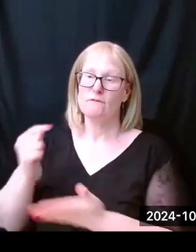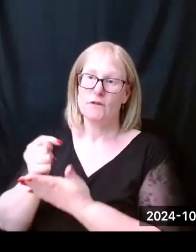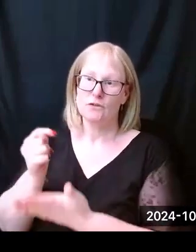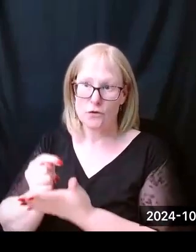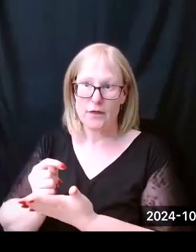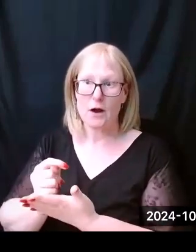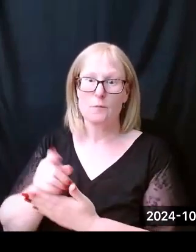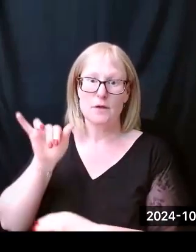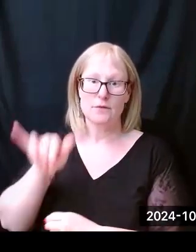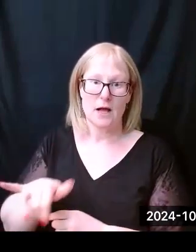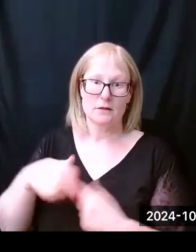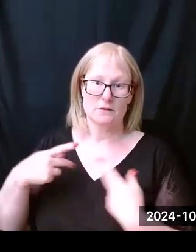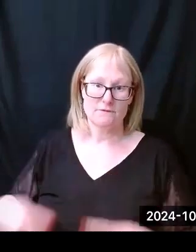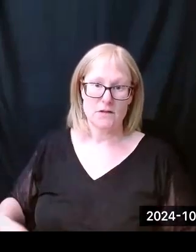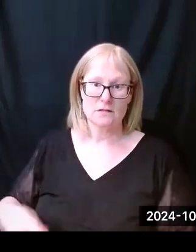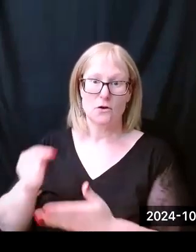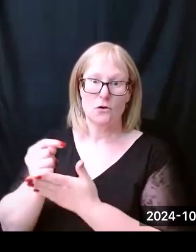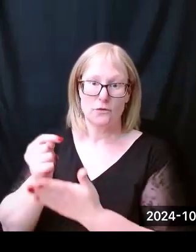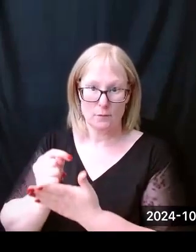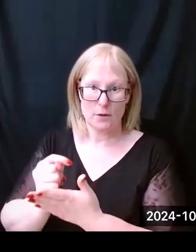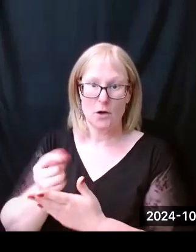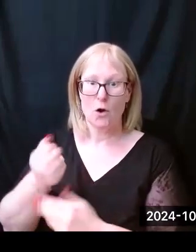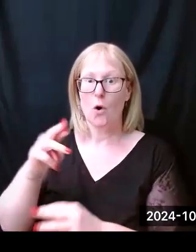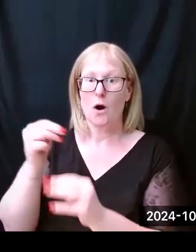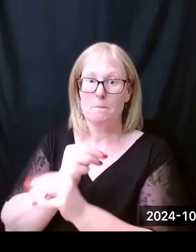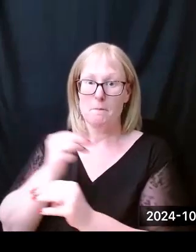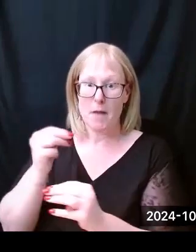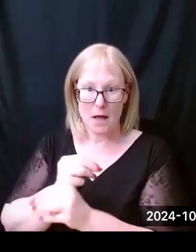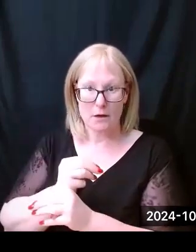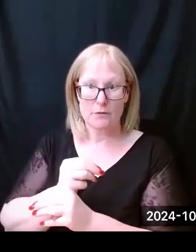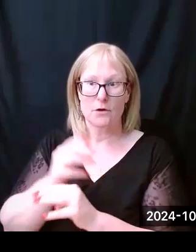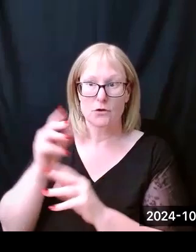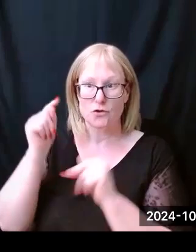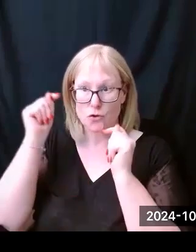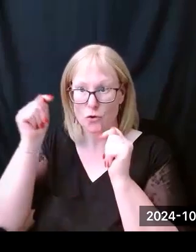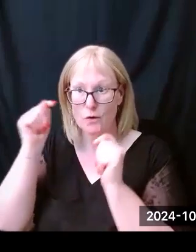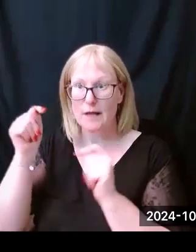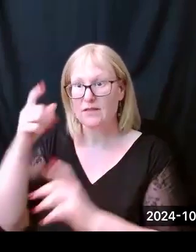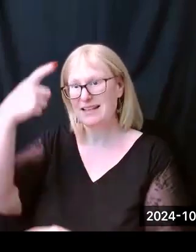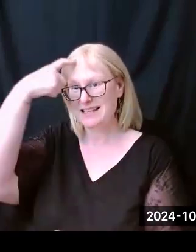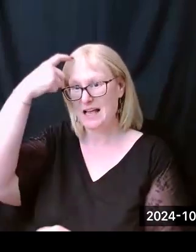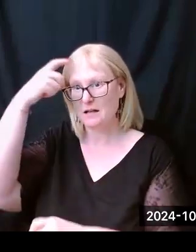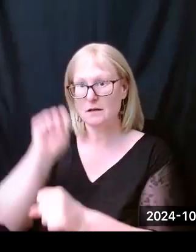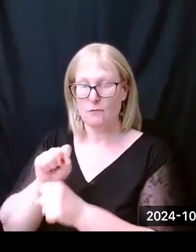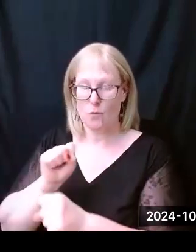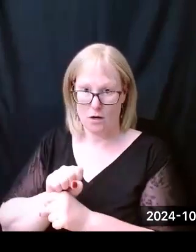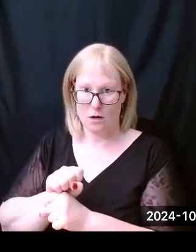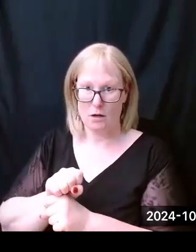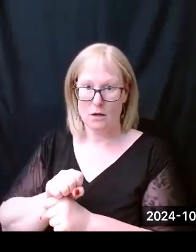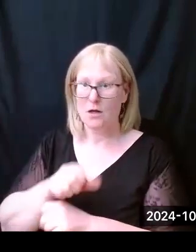Or if you're going to math tutoring, that's cognitive work. So all of those are things. So that's not easy for kids.